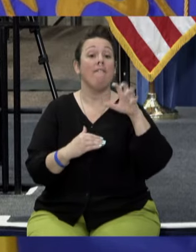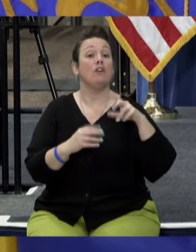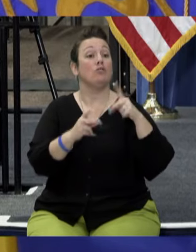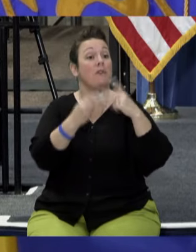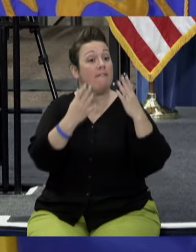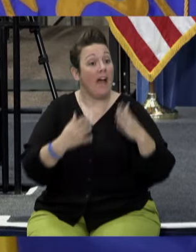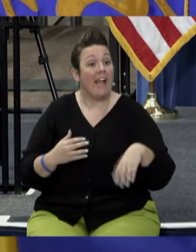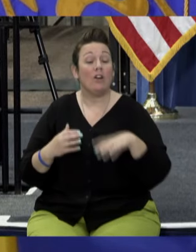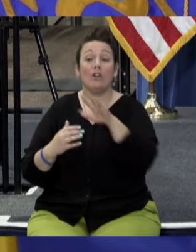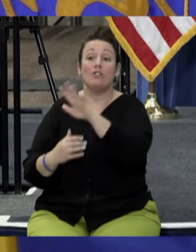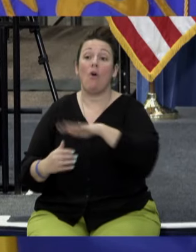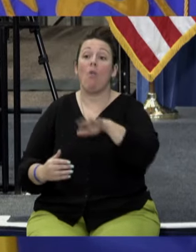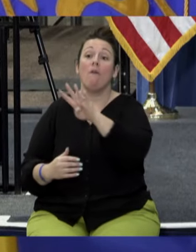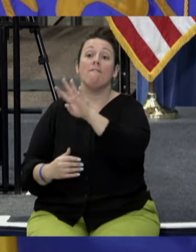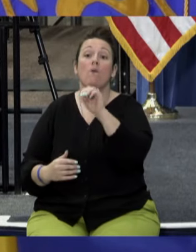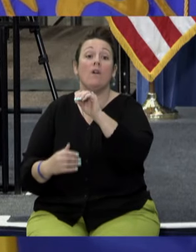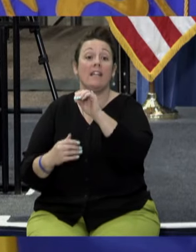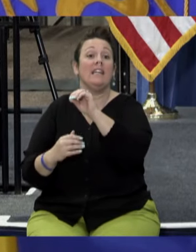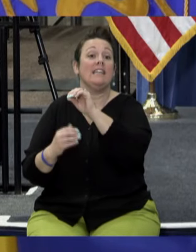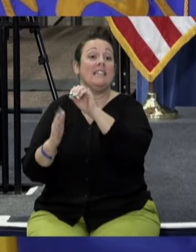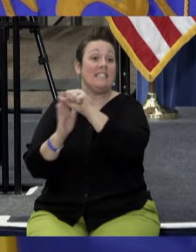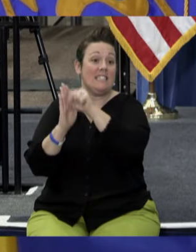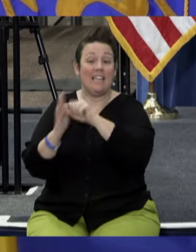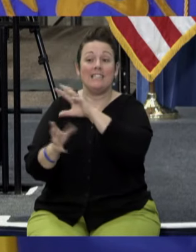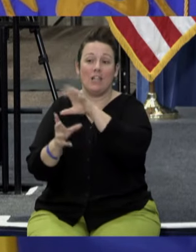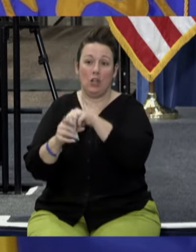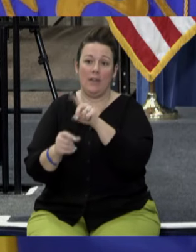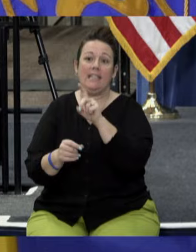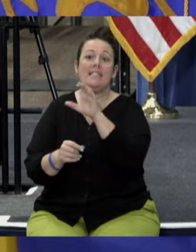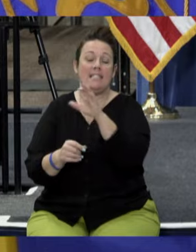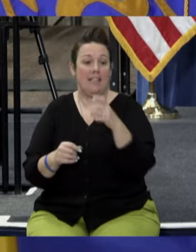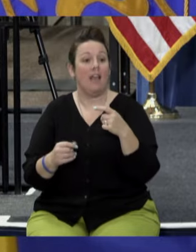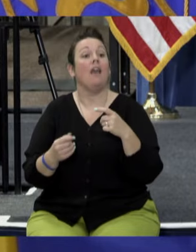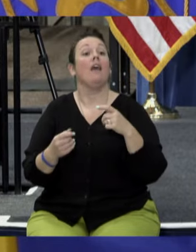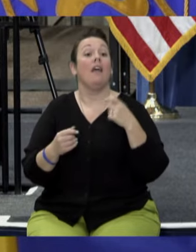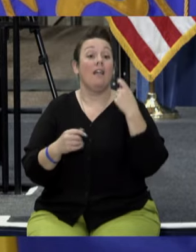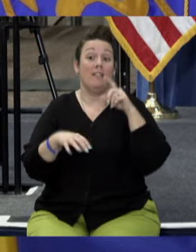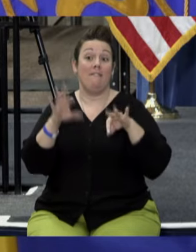the District of Columbia, the findings of which we released three weeks ago.